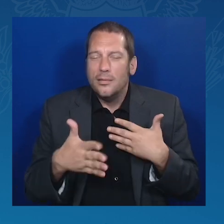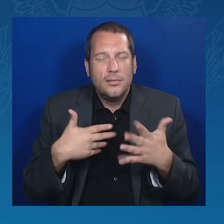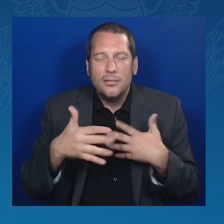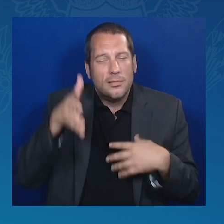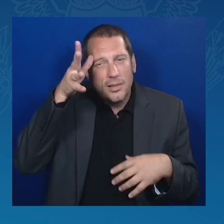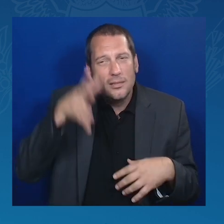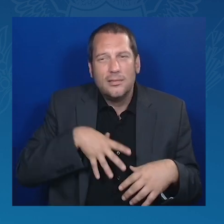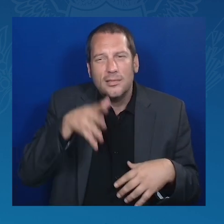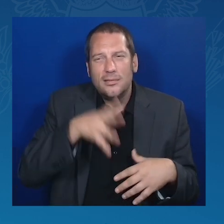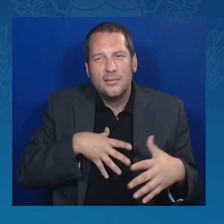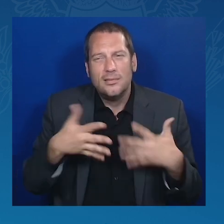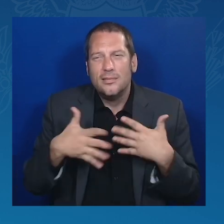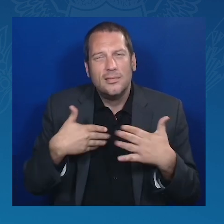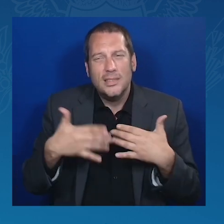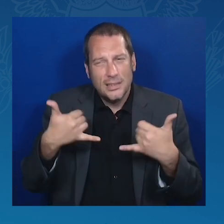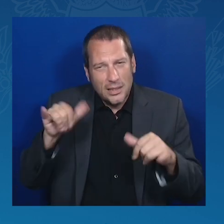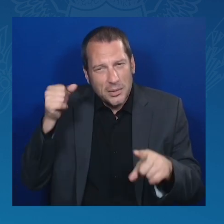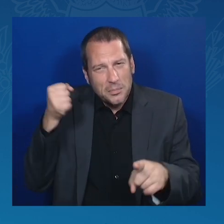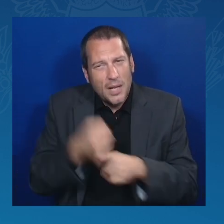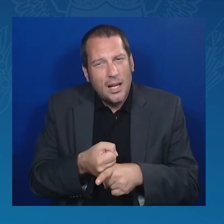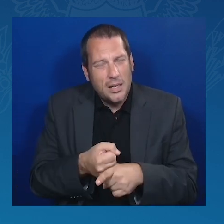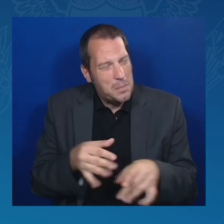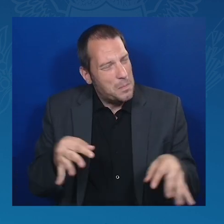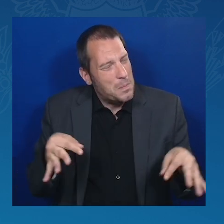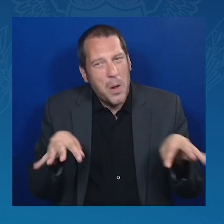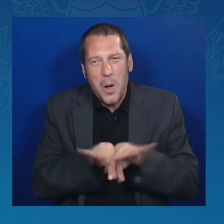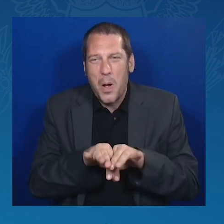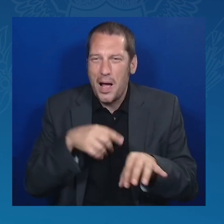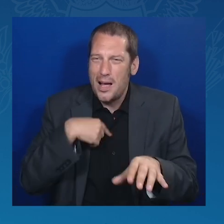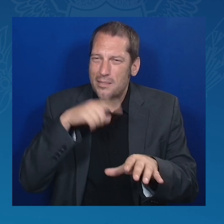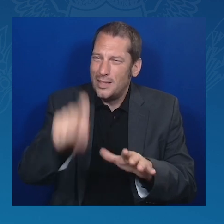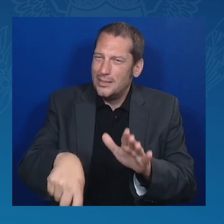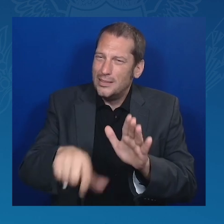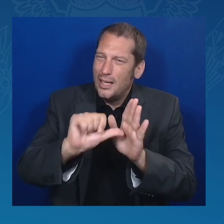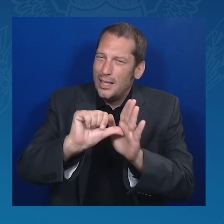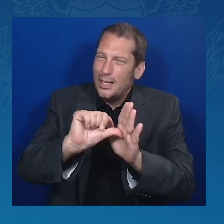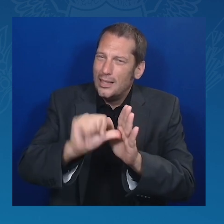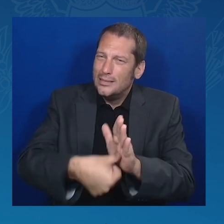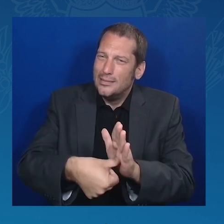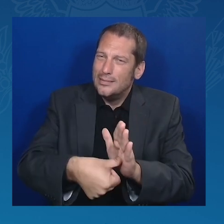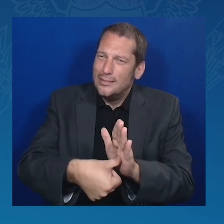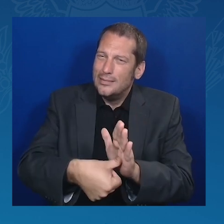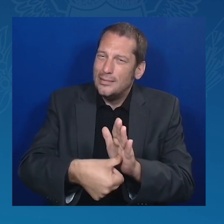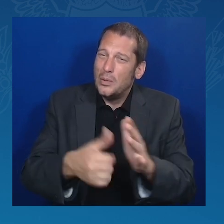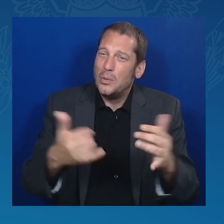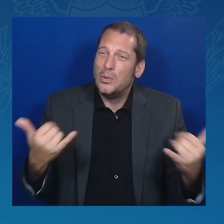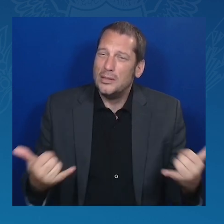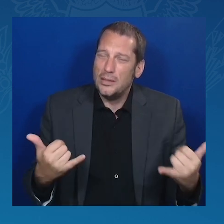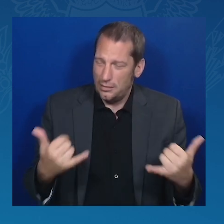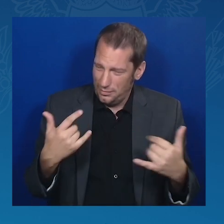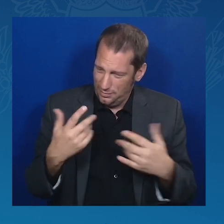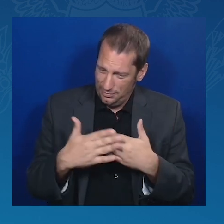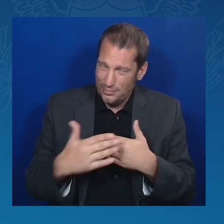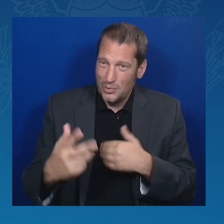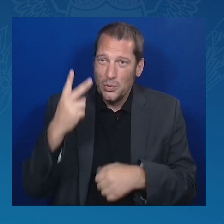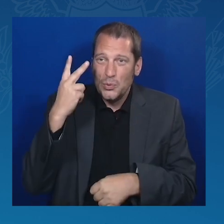Today, we are almost at the two year mark. I'm not going to call it an anniversary. Ms. Teigen: It's a sad-iversary.